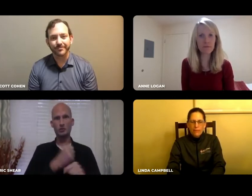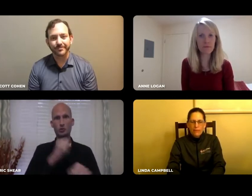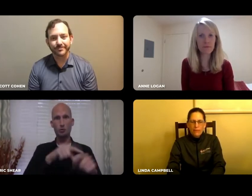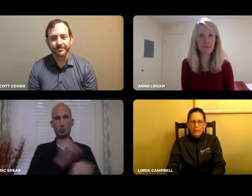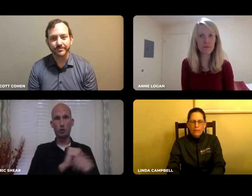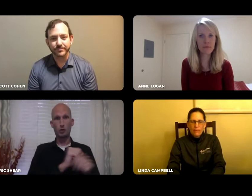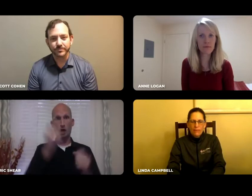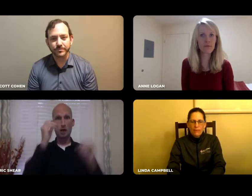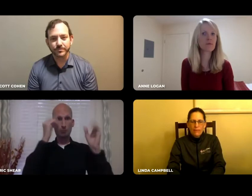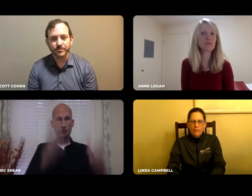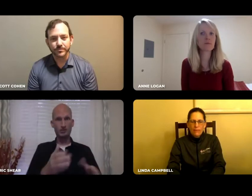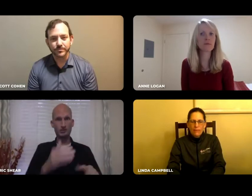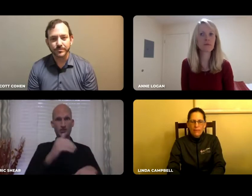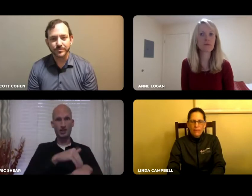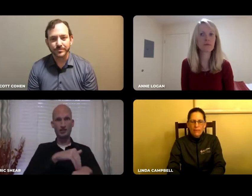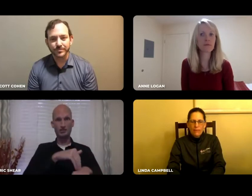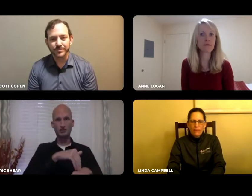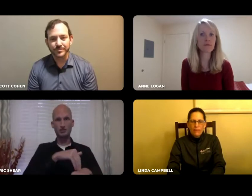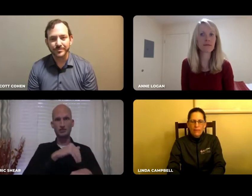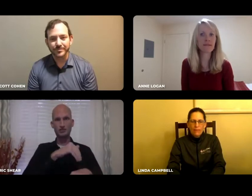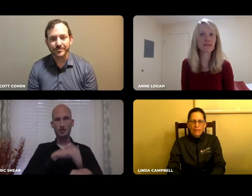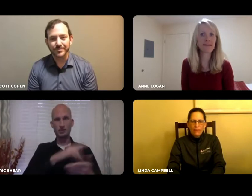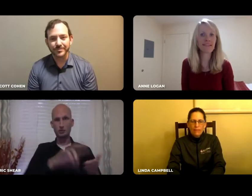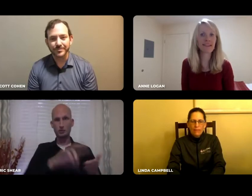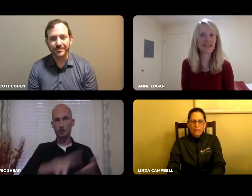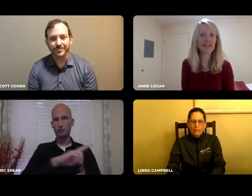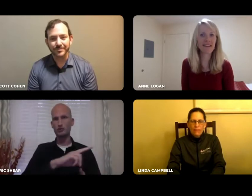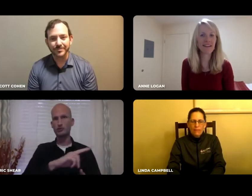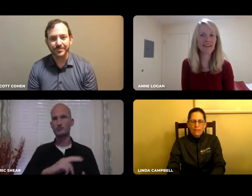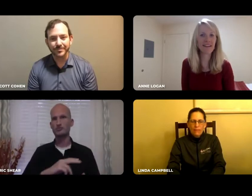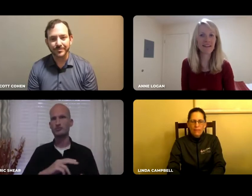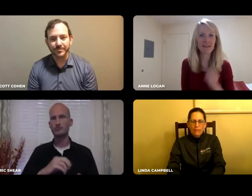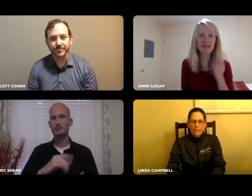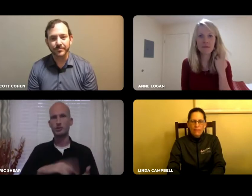I got to work with professors at the university.